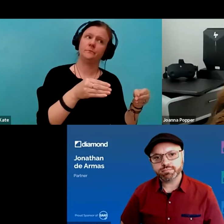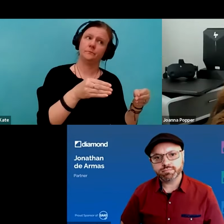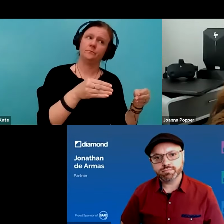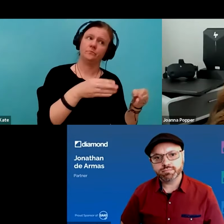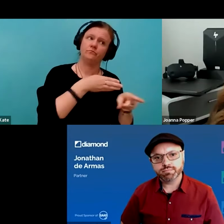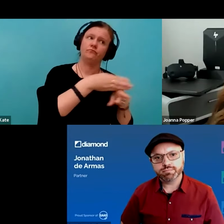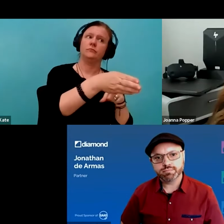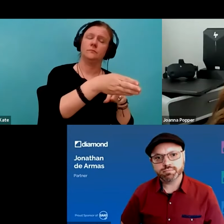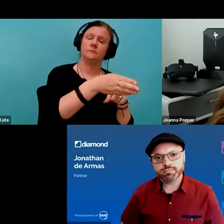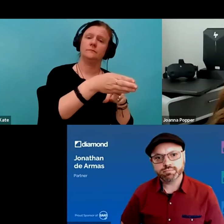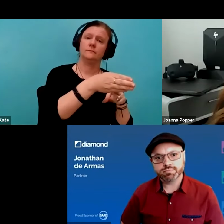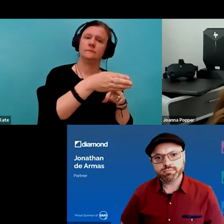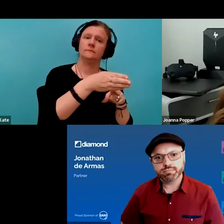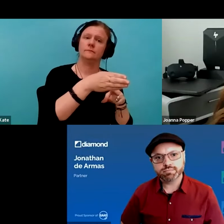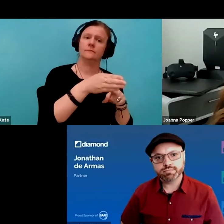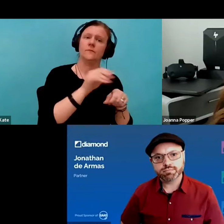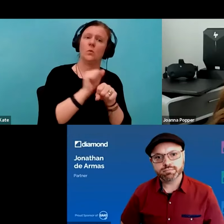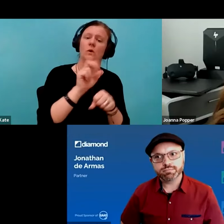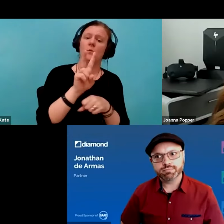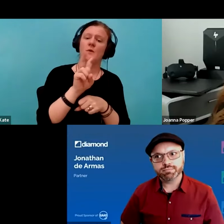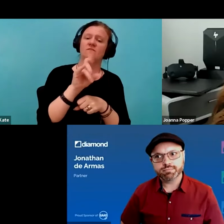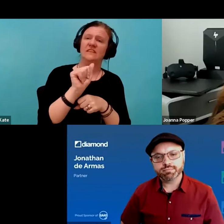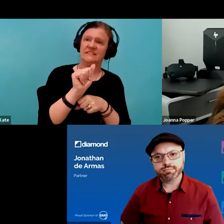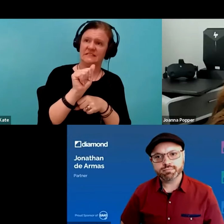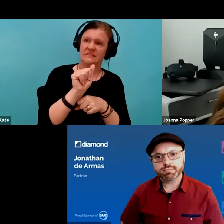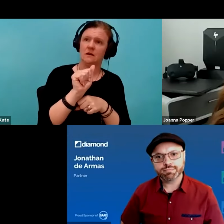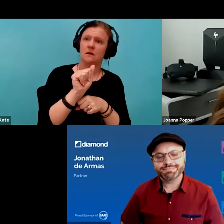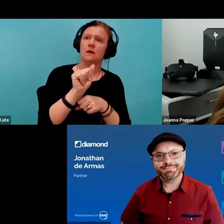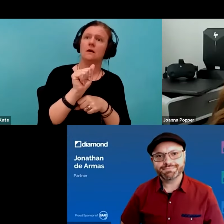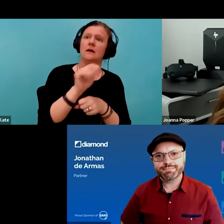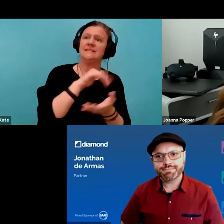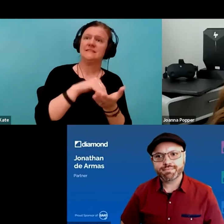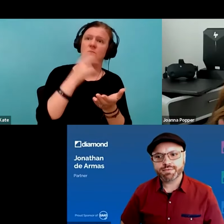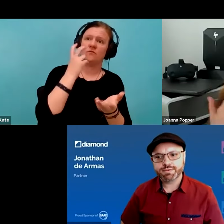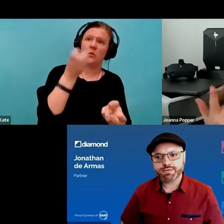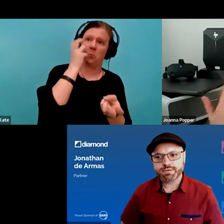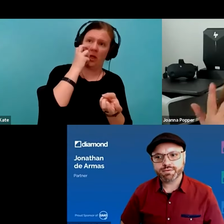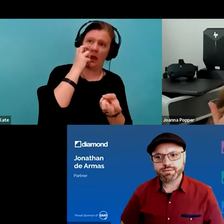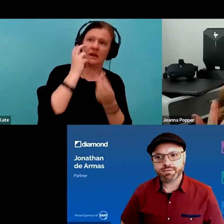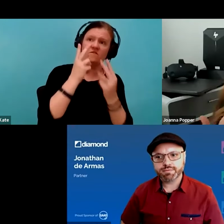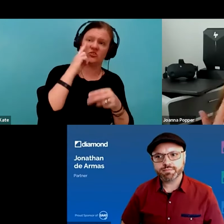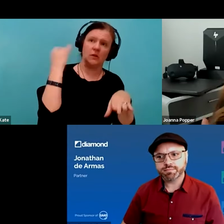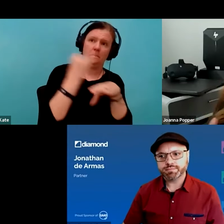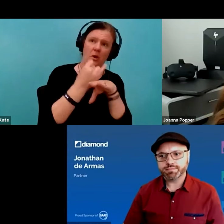working with Vista Center for the Blind and Visually Impaired and working on rehabilitation services for